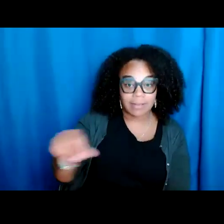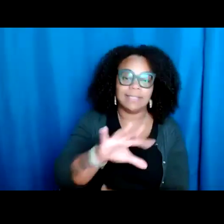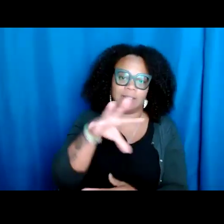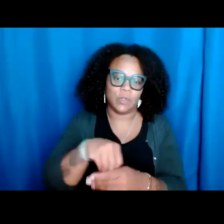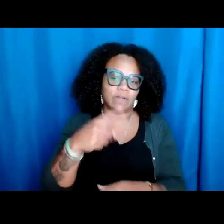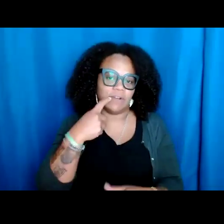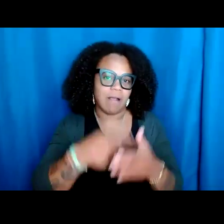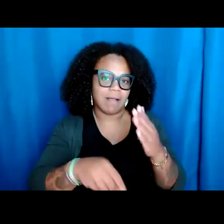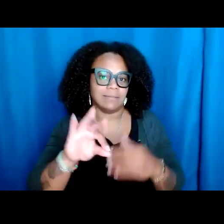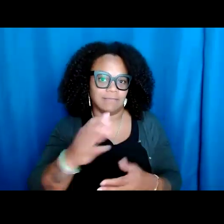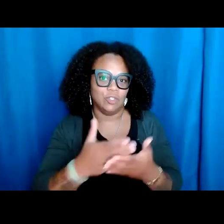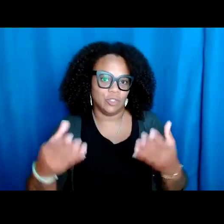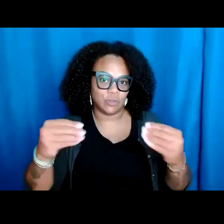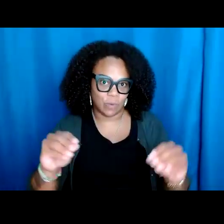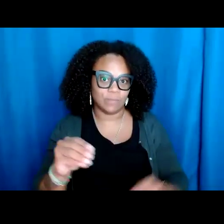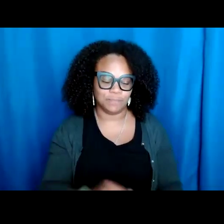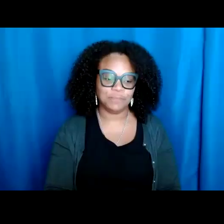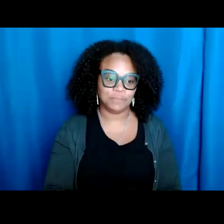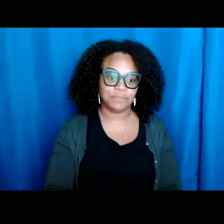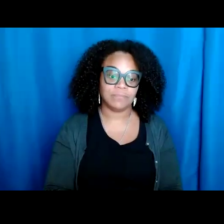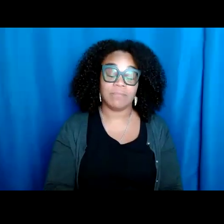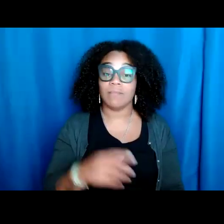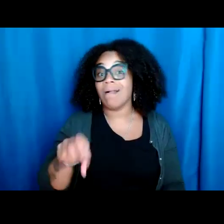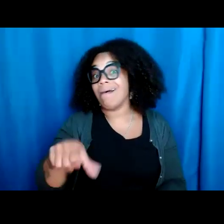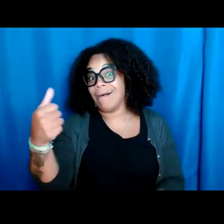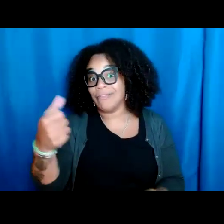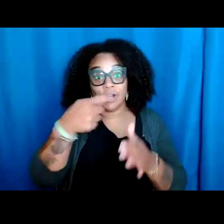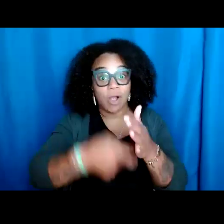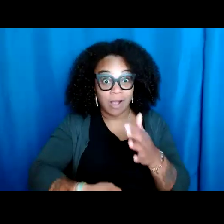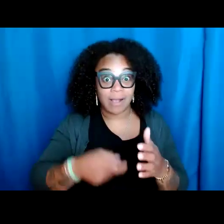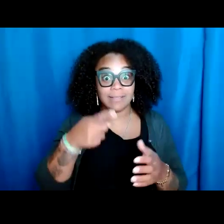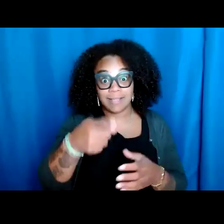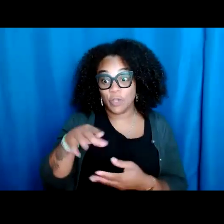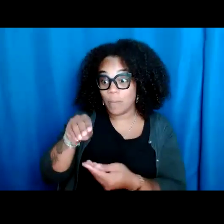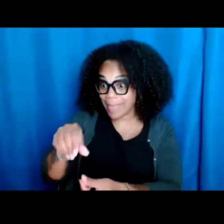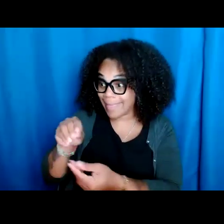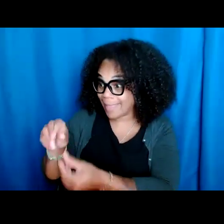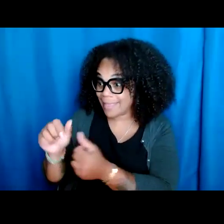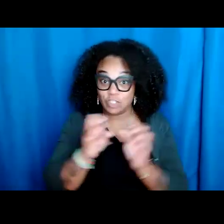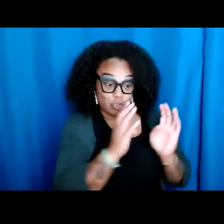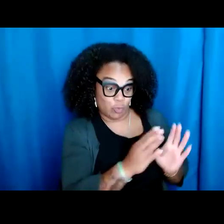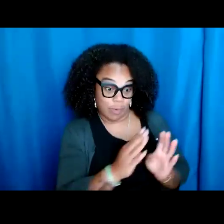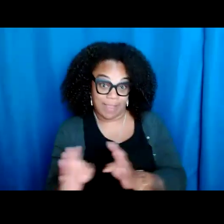And any other costs that you pay to get your product ready for sale. It could be storage,